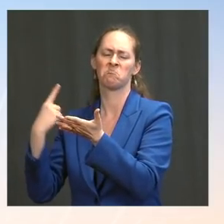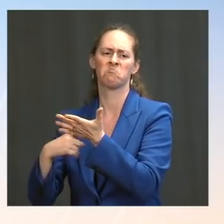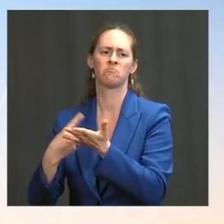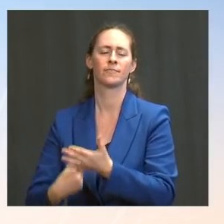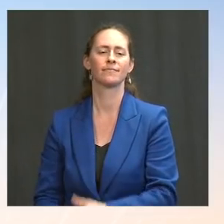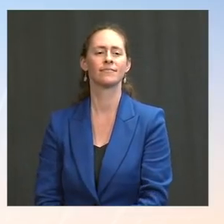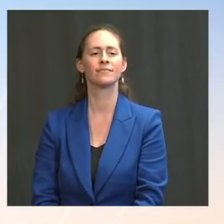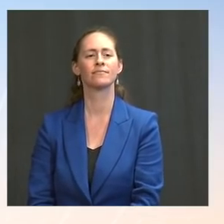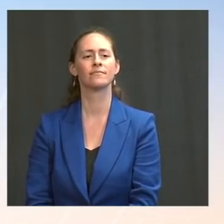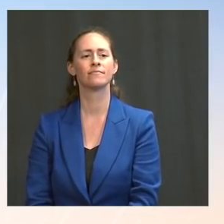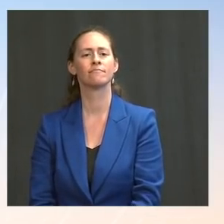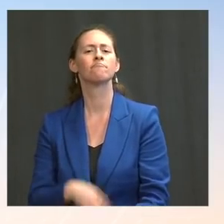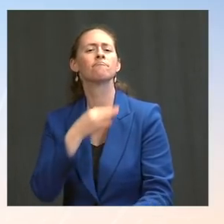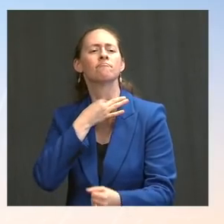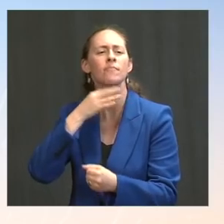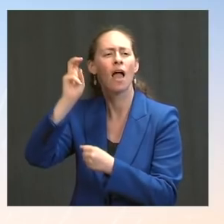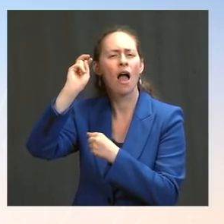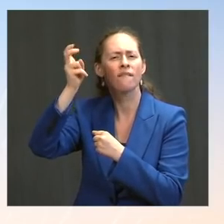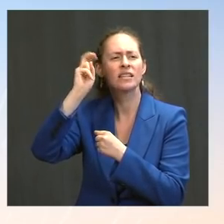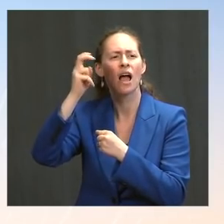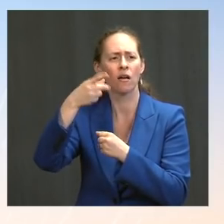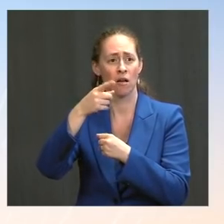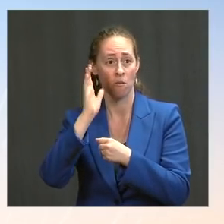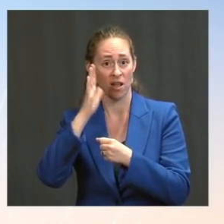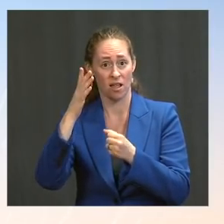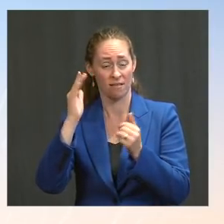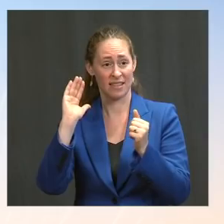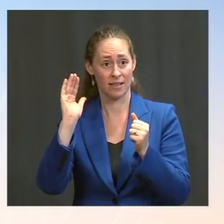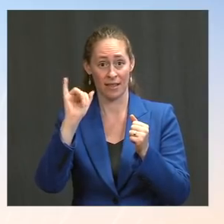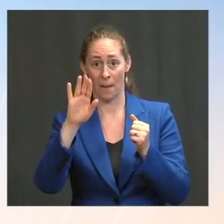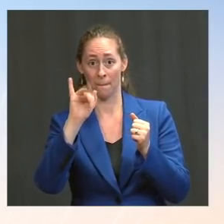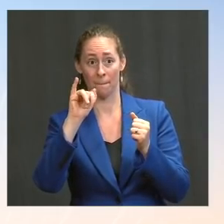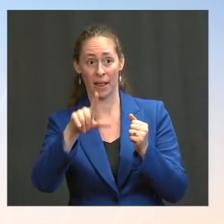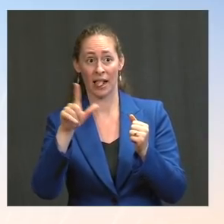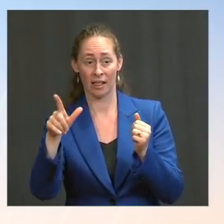he does not think the drawdown will be done in a few days. The Pentagon has said it's ahead of schedule --